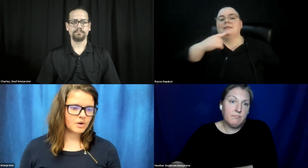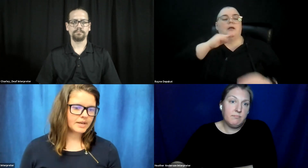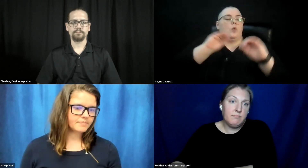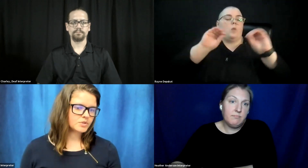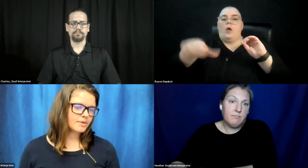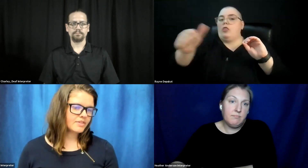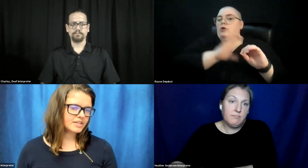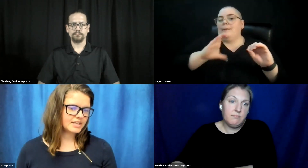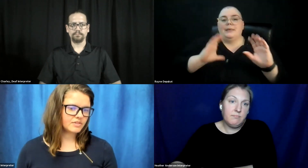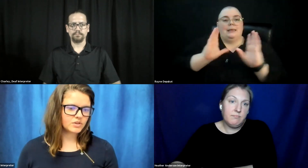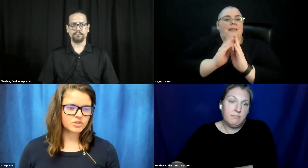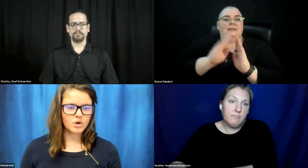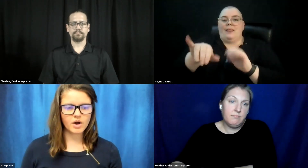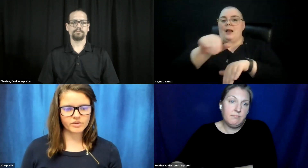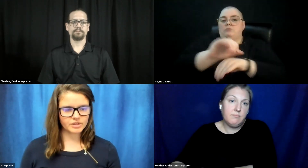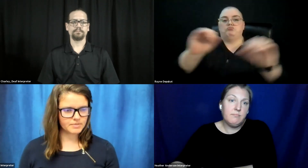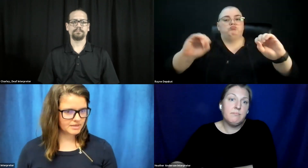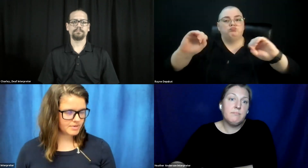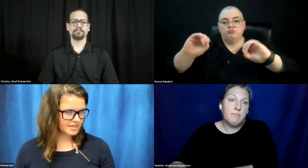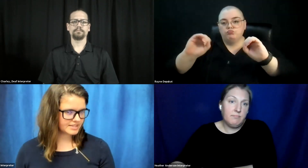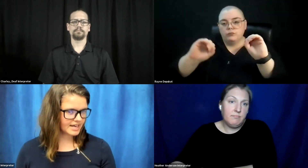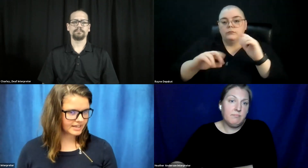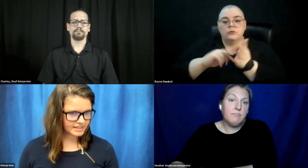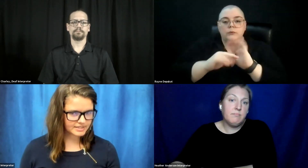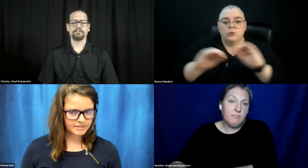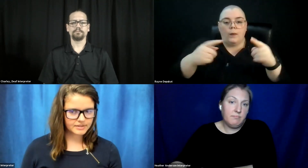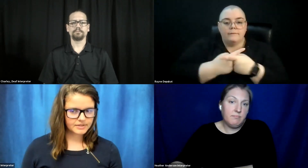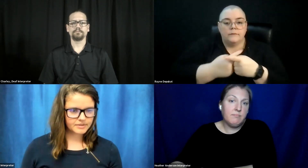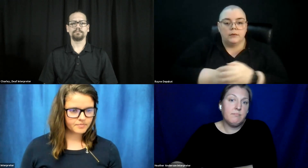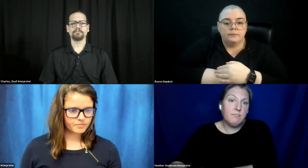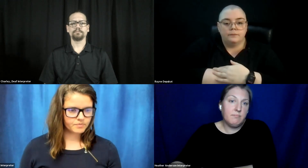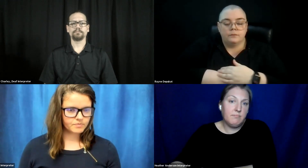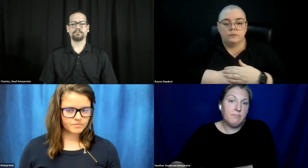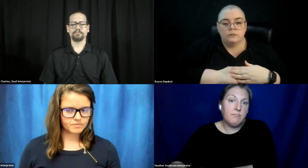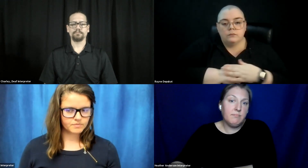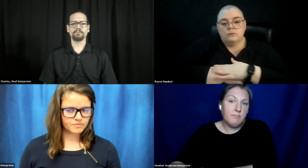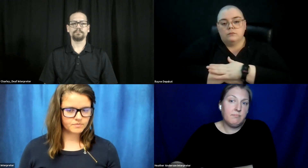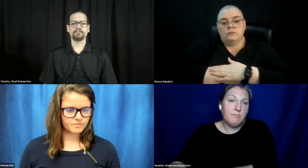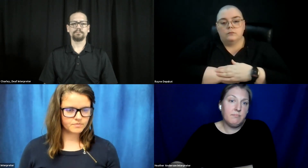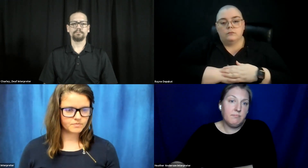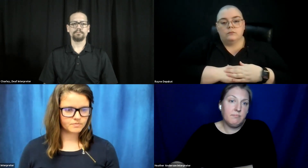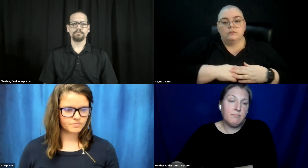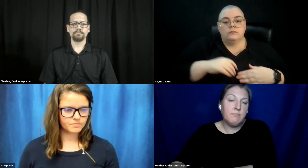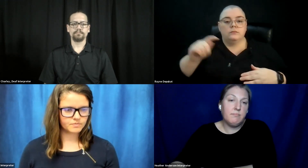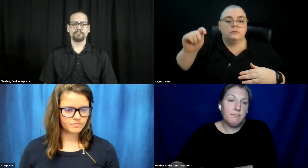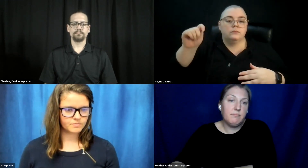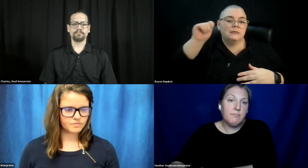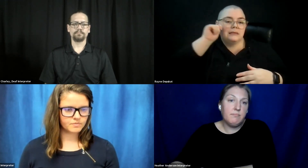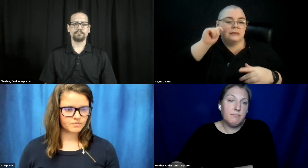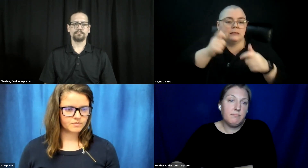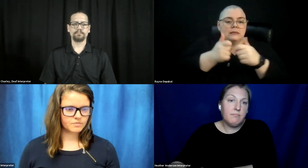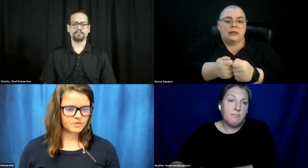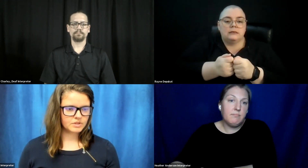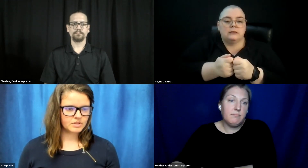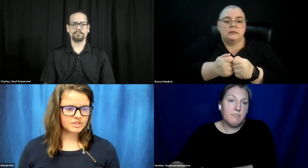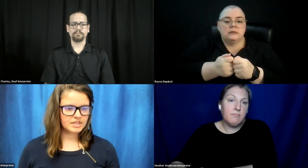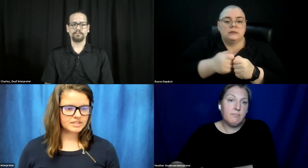Okay, So definitely saying there's no other committee meetings that night.